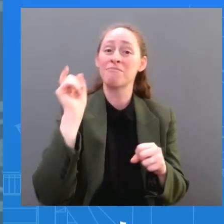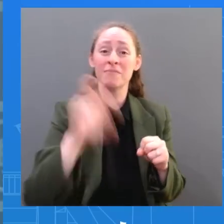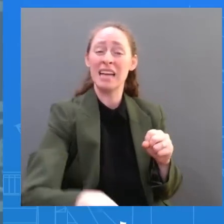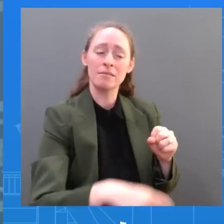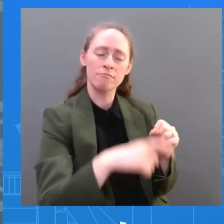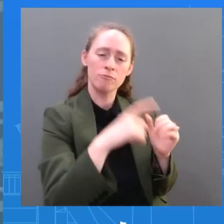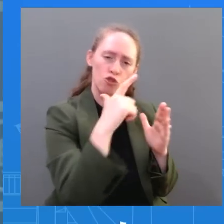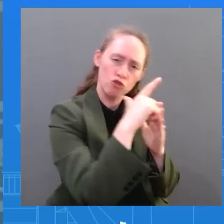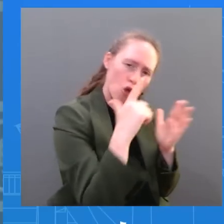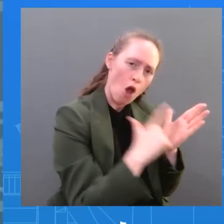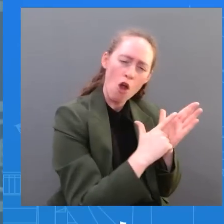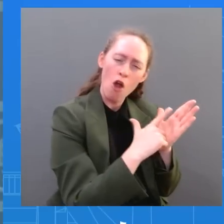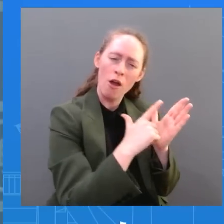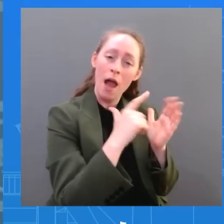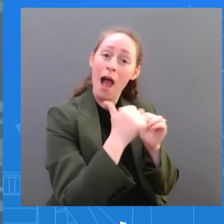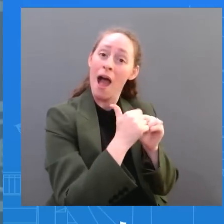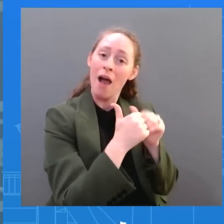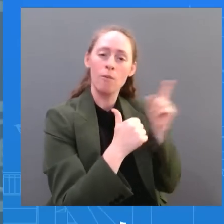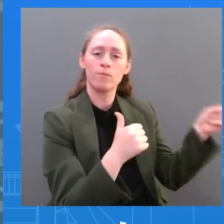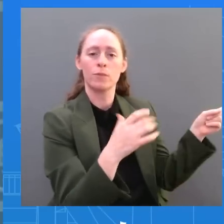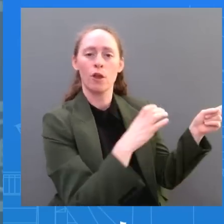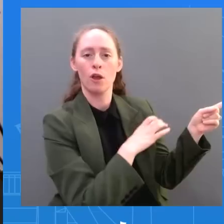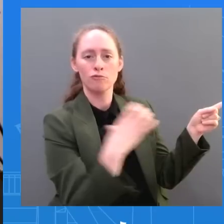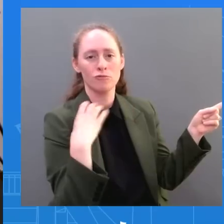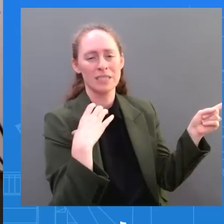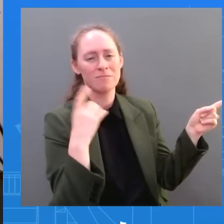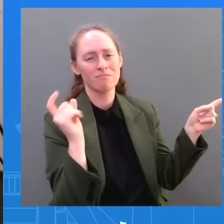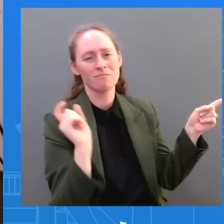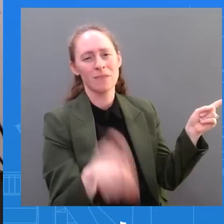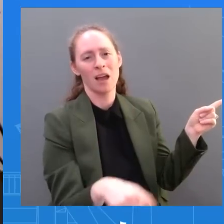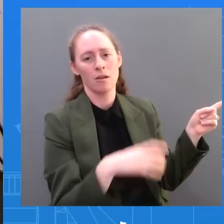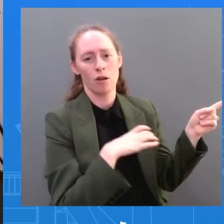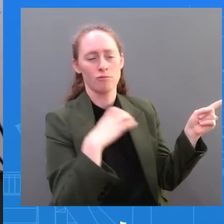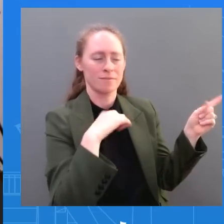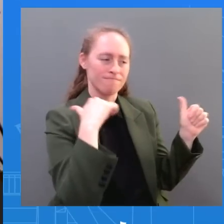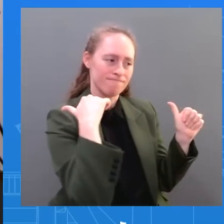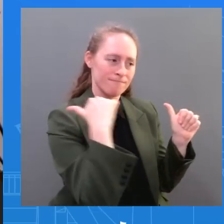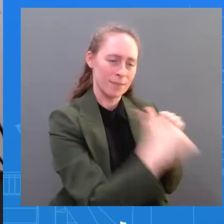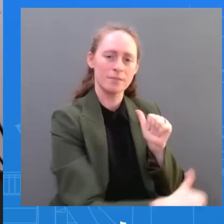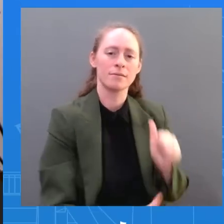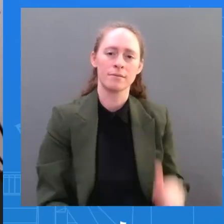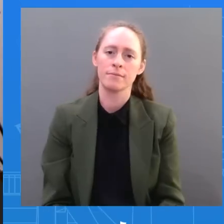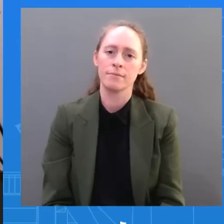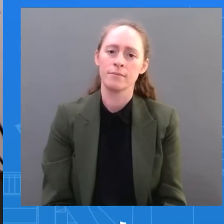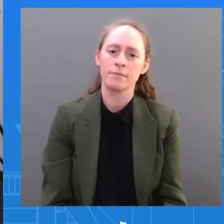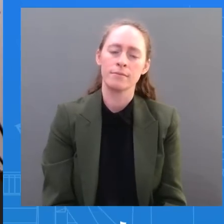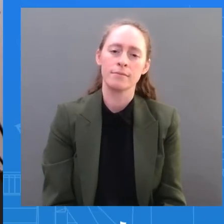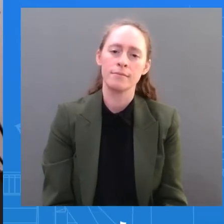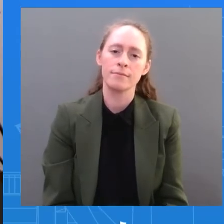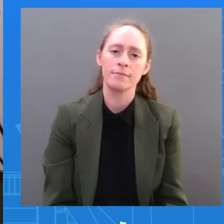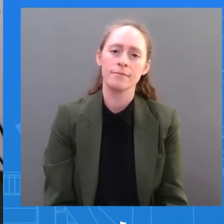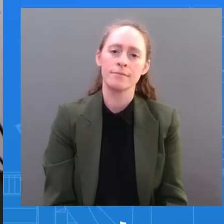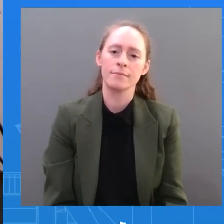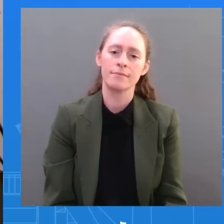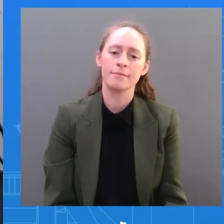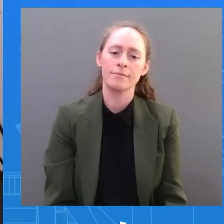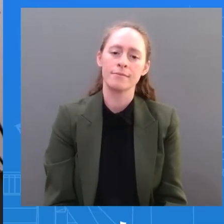And that's what he's going to keep speaking to. The Press: Well, with the criticism of the President, is this administration concerned about how the Democrats will perform in the midterm elections?